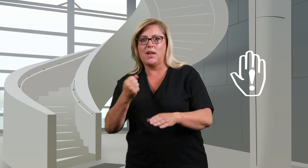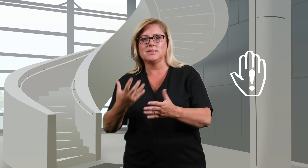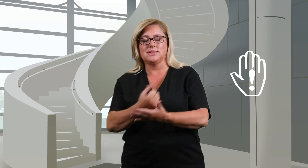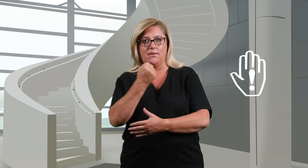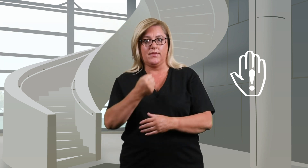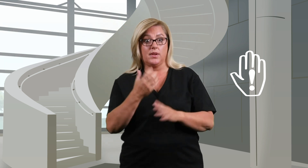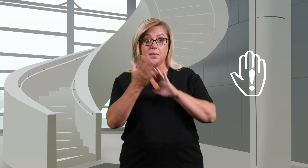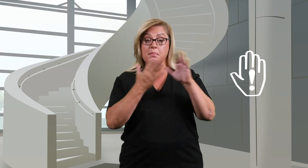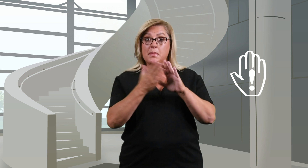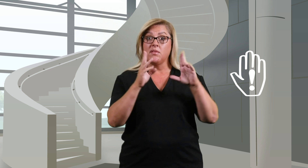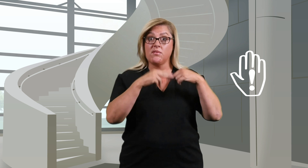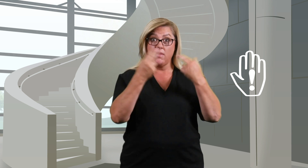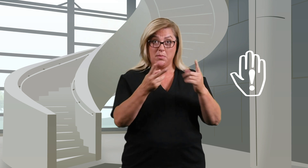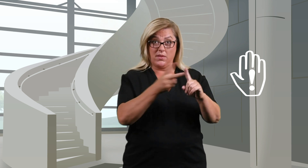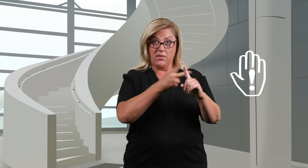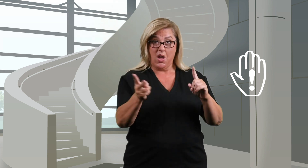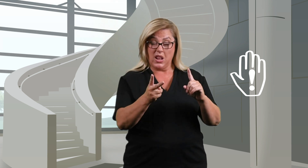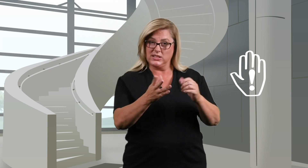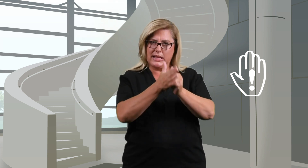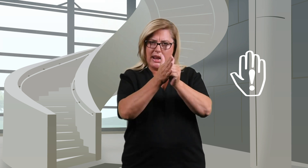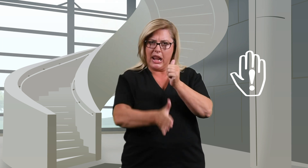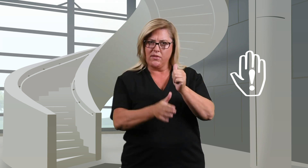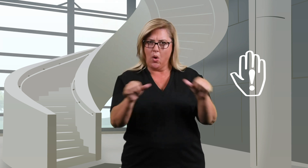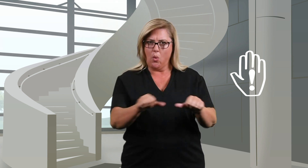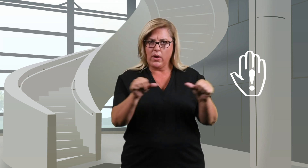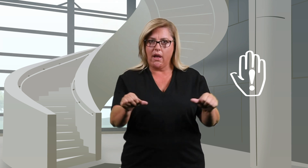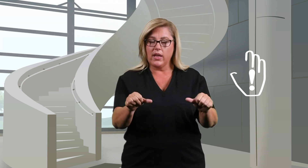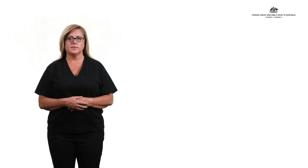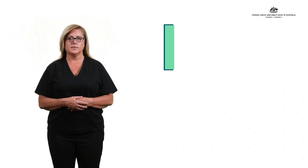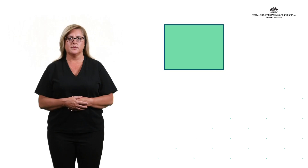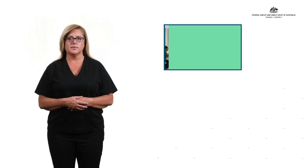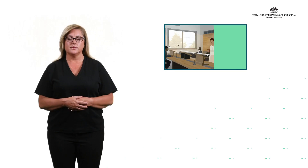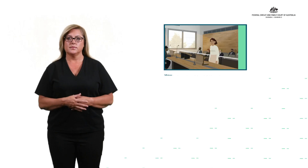Remember, family violence is never okay.